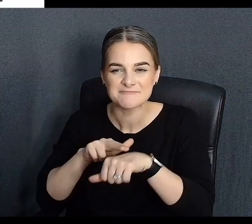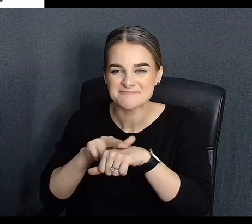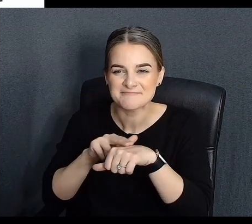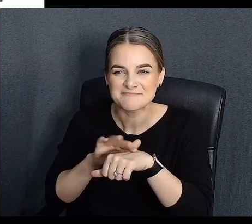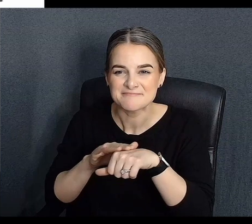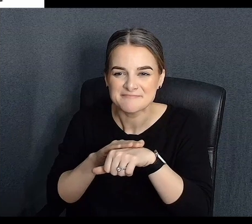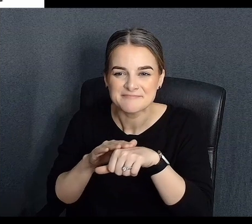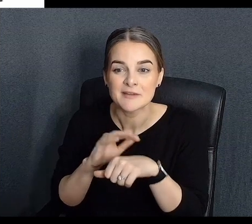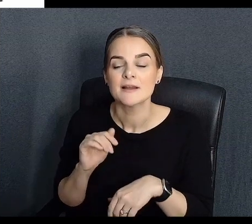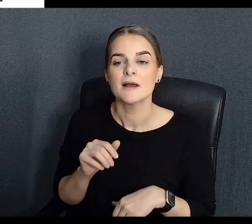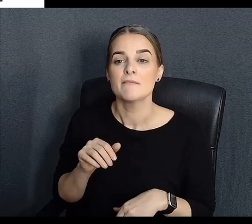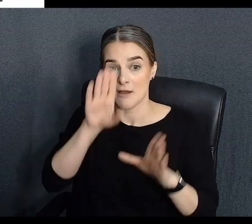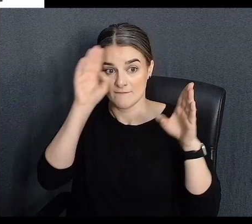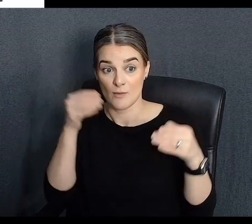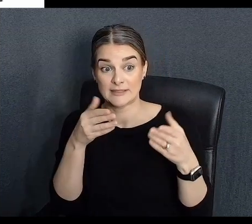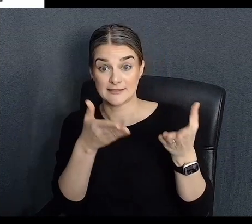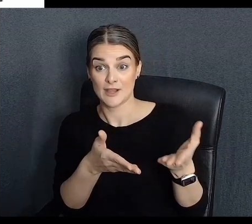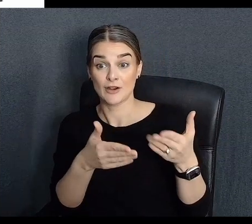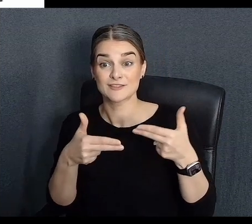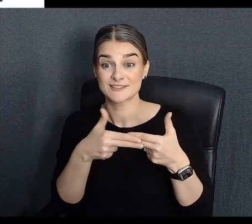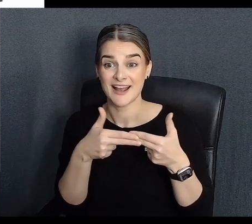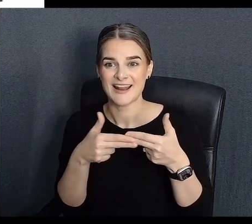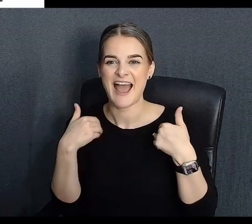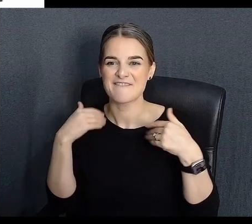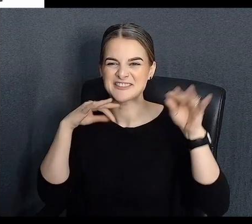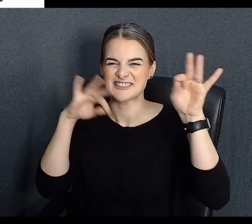are just some definitions. Every company, insurance company is